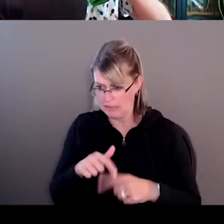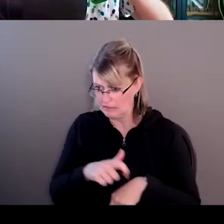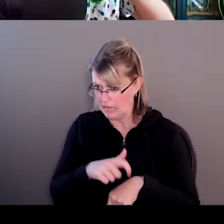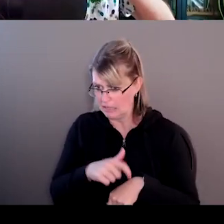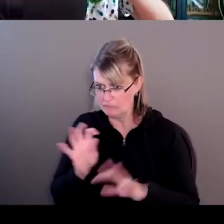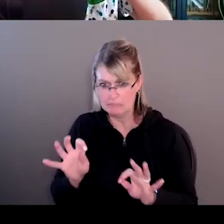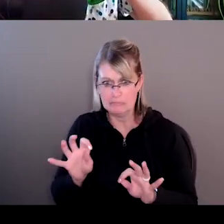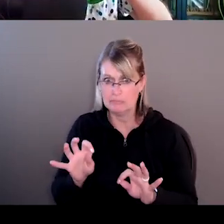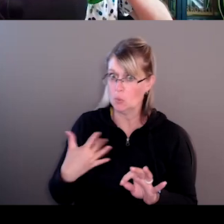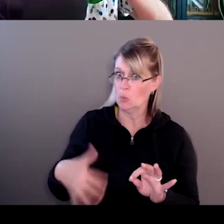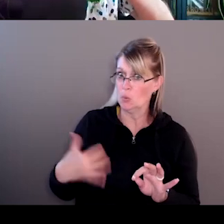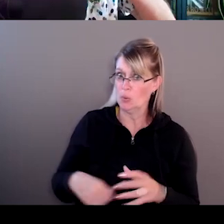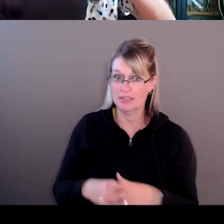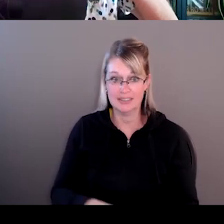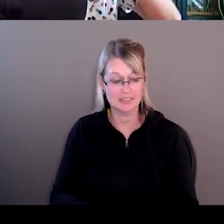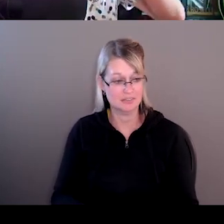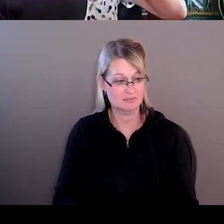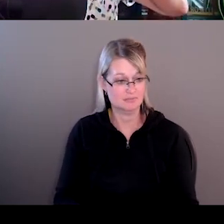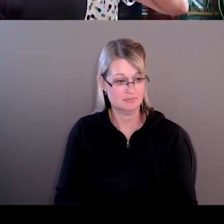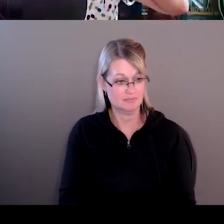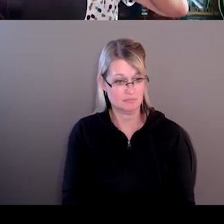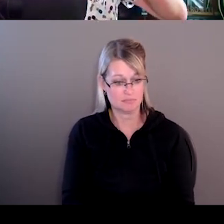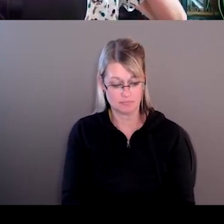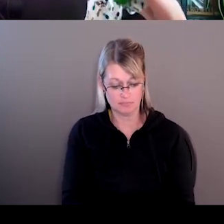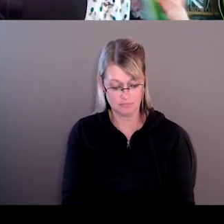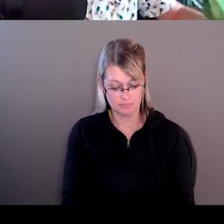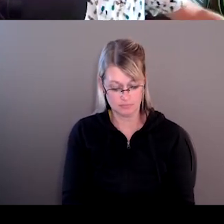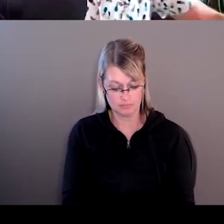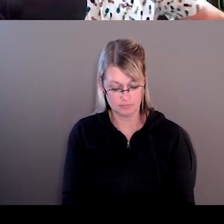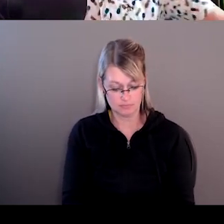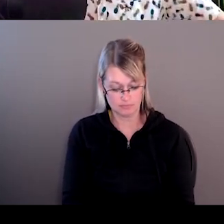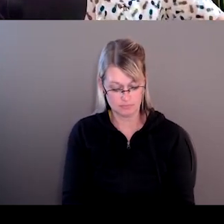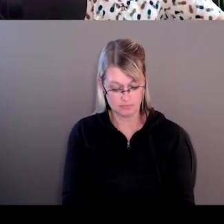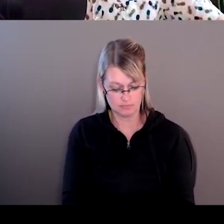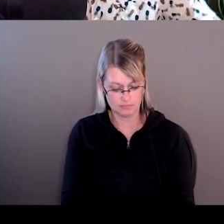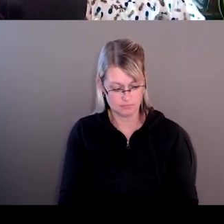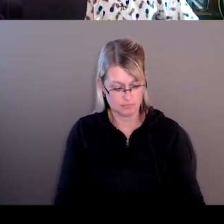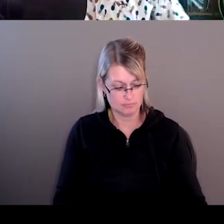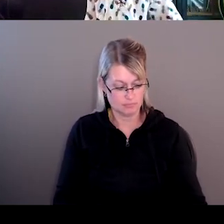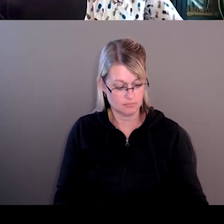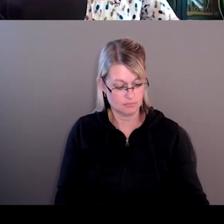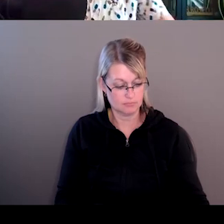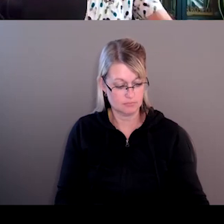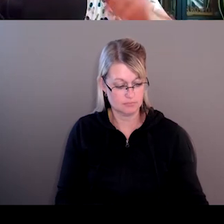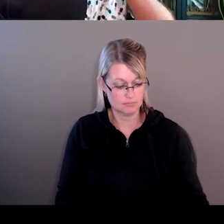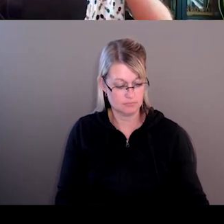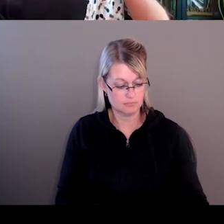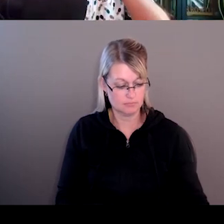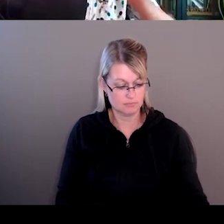alarming. There was mental panic that I somehow dropped to 20 slides. I assure you I didn't.